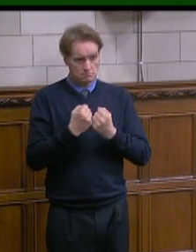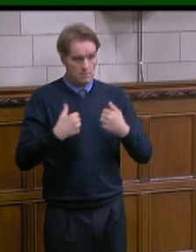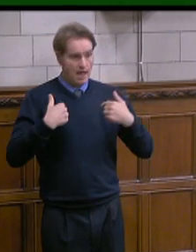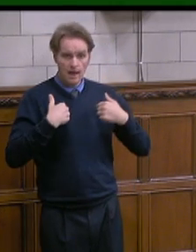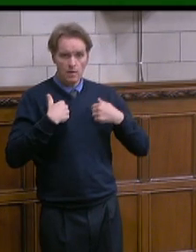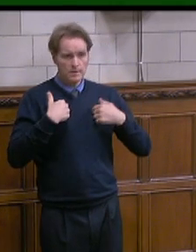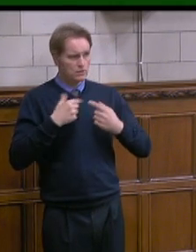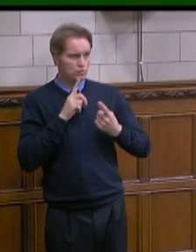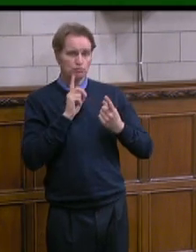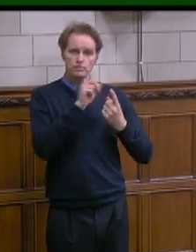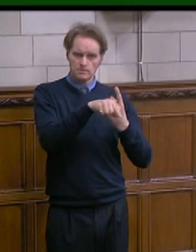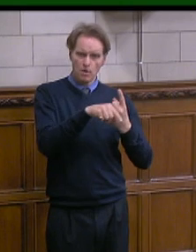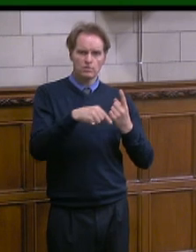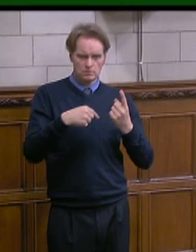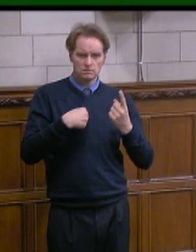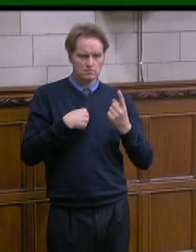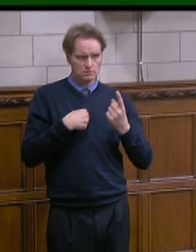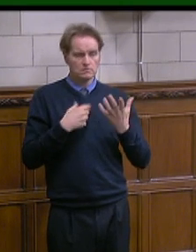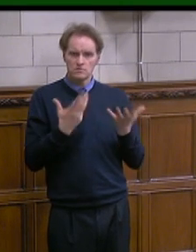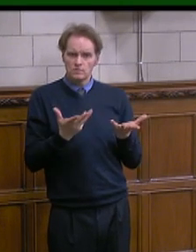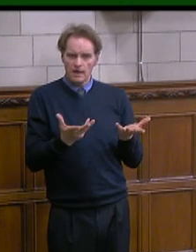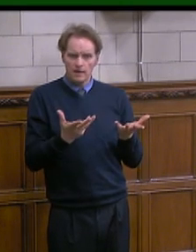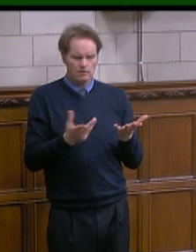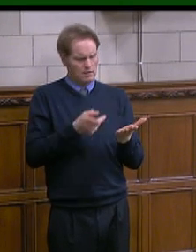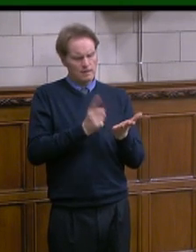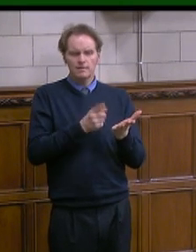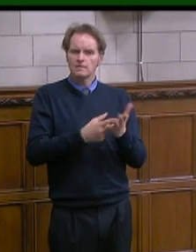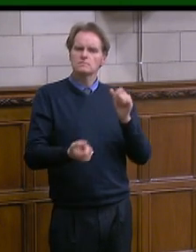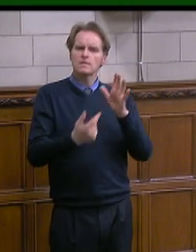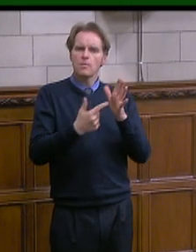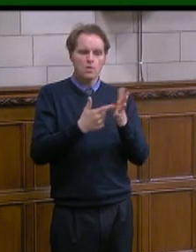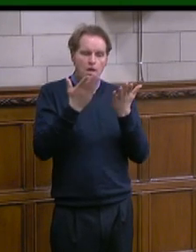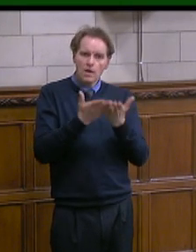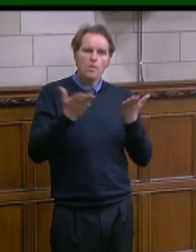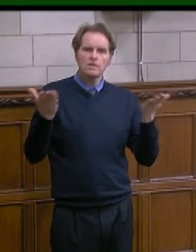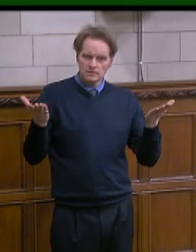Opposition today because, while the issue is one of equality, it falls within Education.